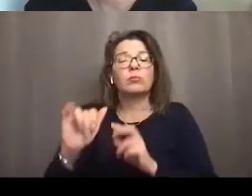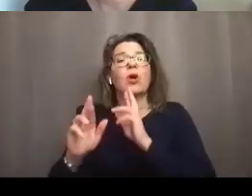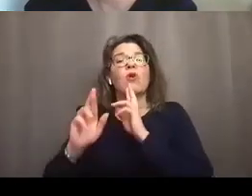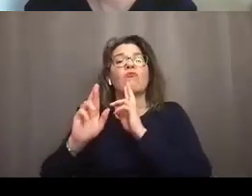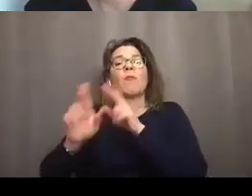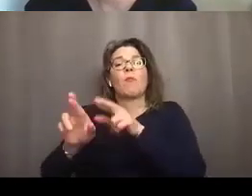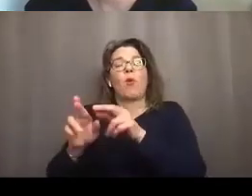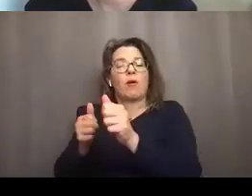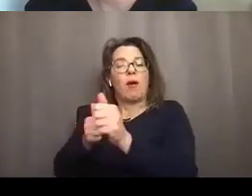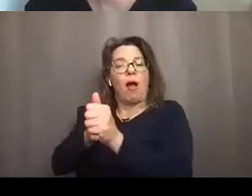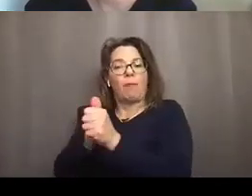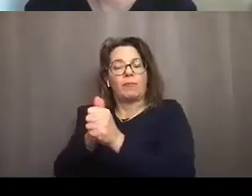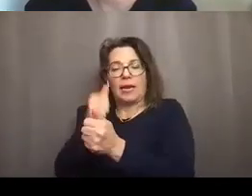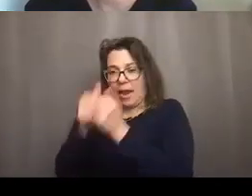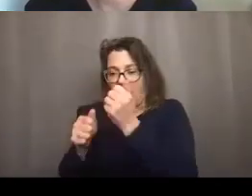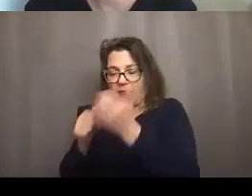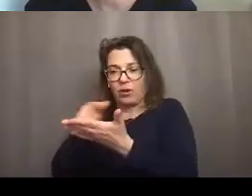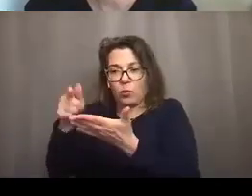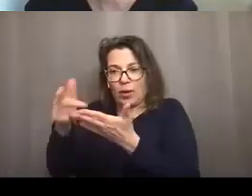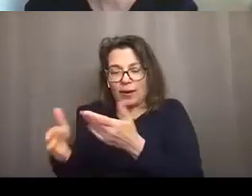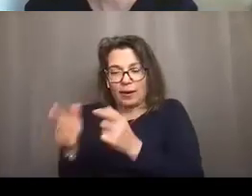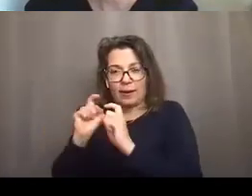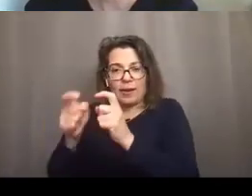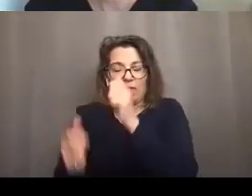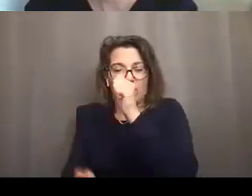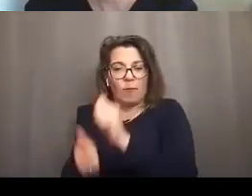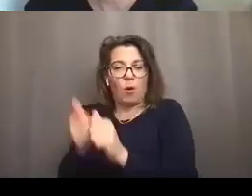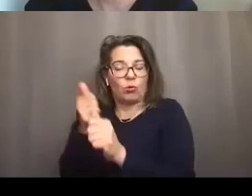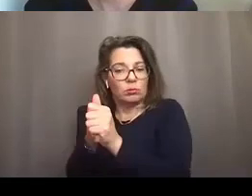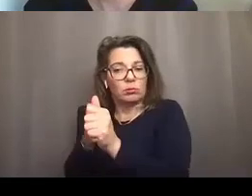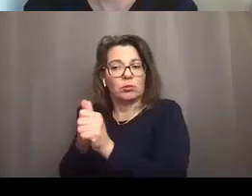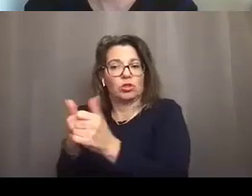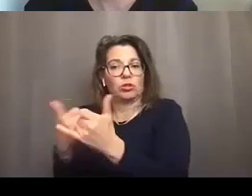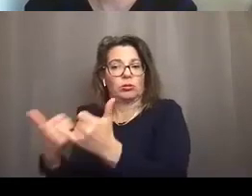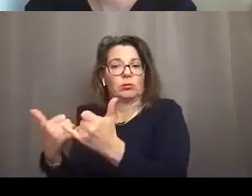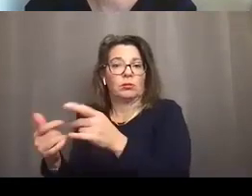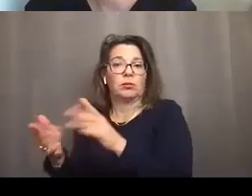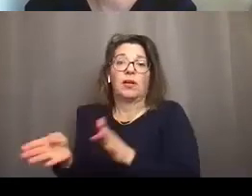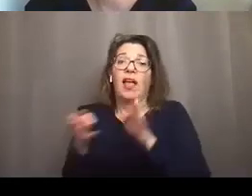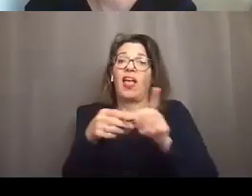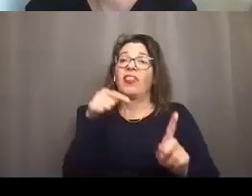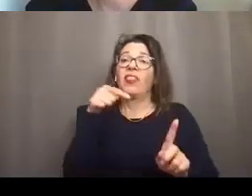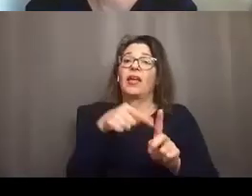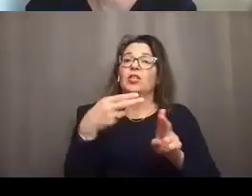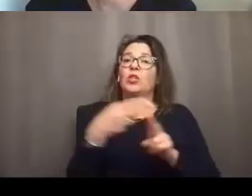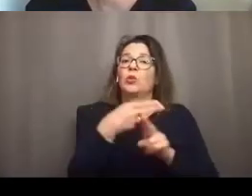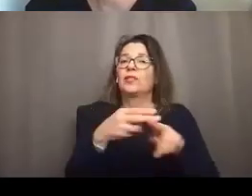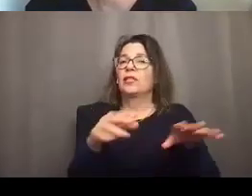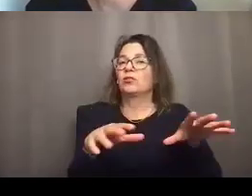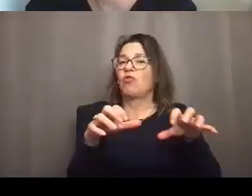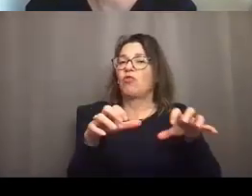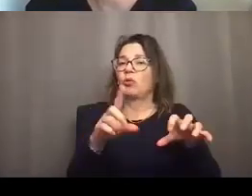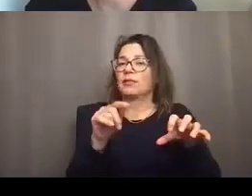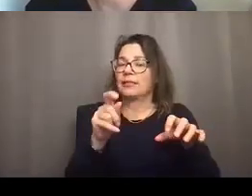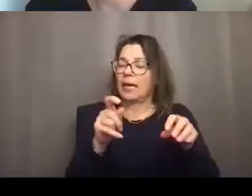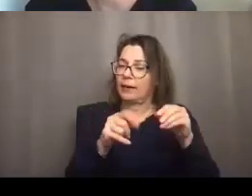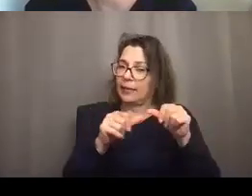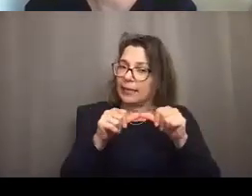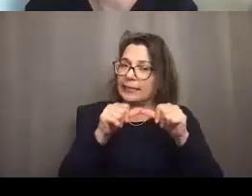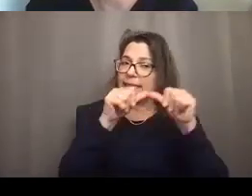to always show you the most current information, awards by location uses frozen data to serve out consistent information for past fiscal years.